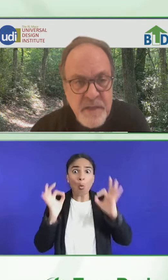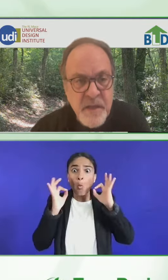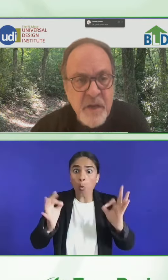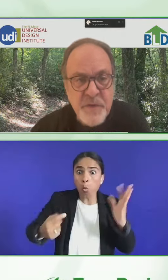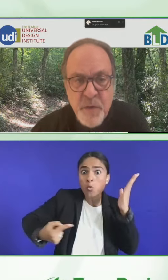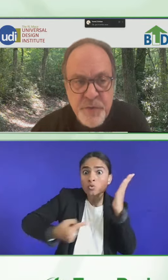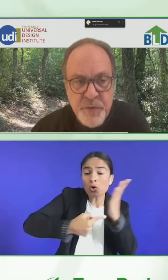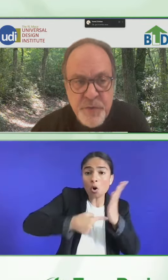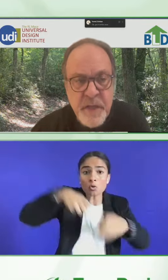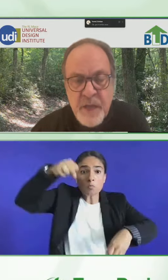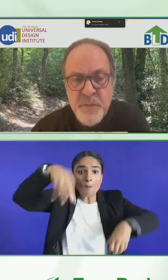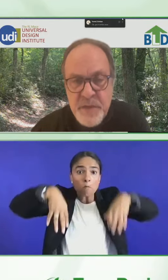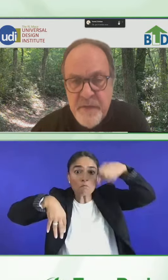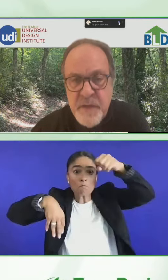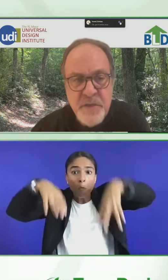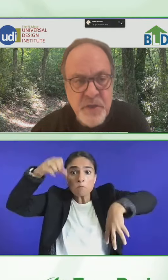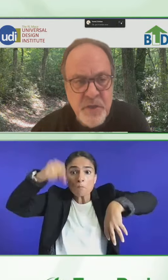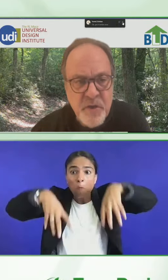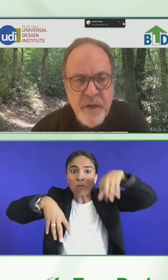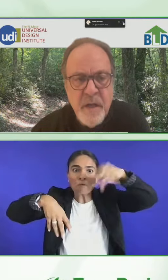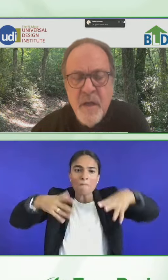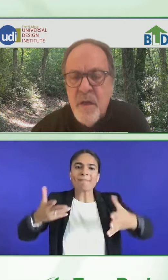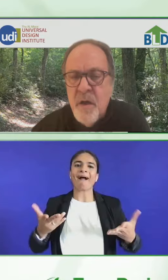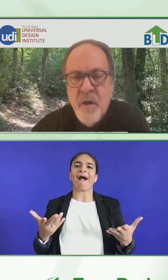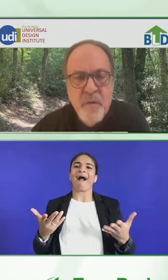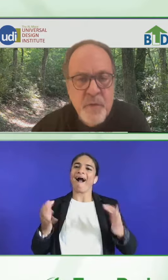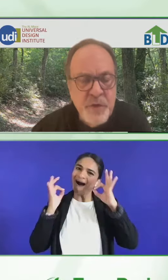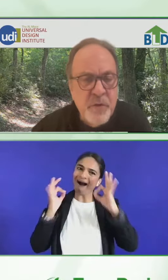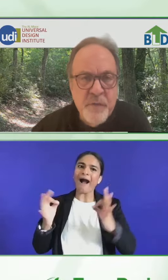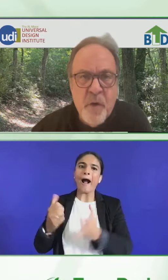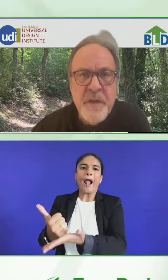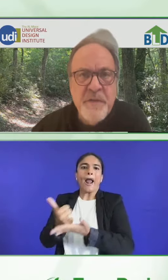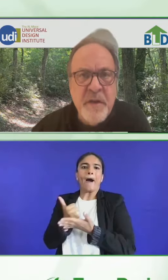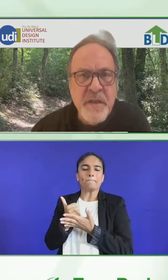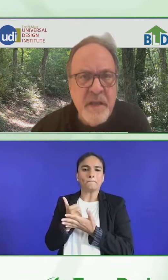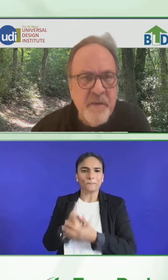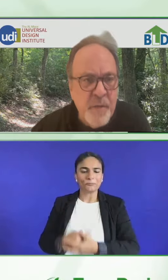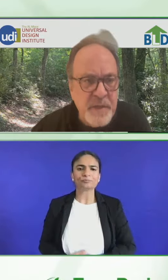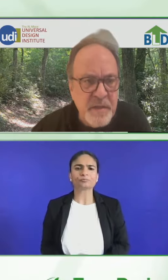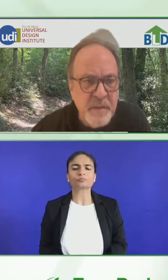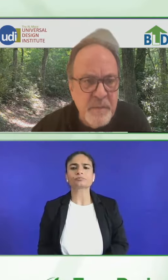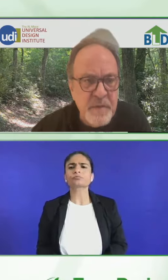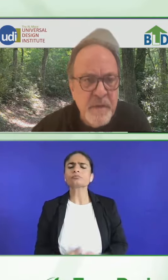outside, with social connection to safety, security, control of all these various kind of home systems.